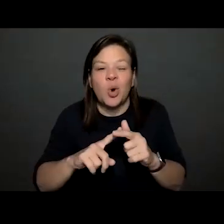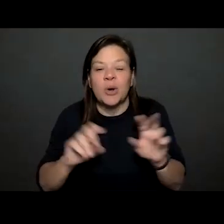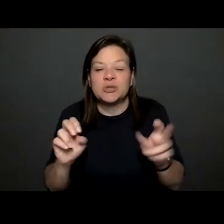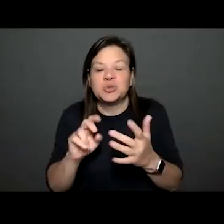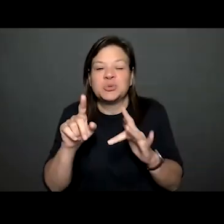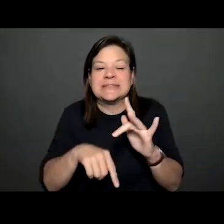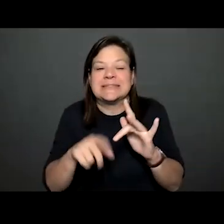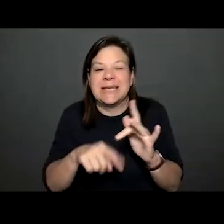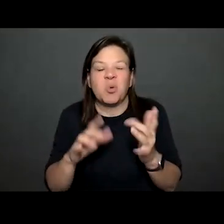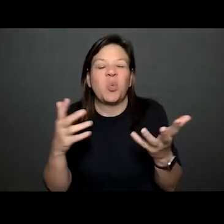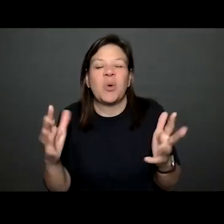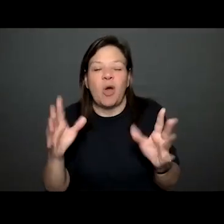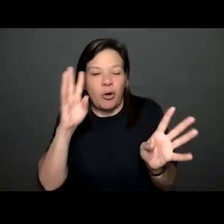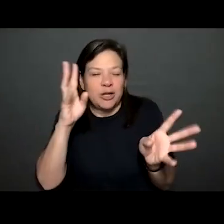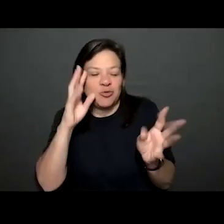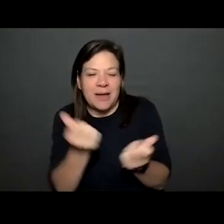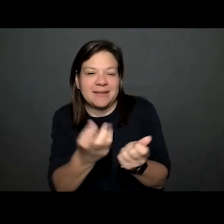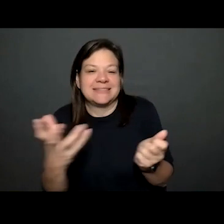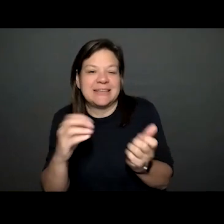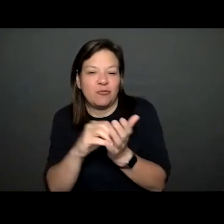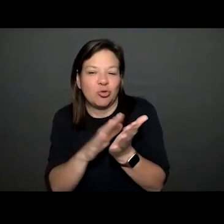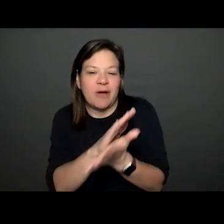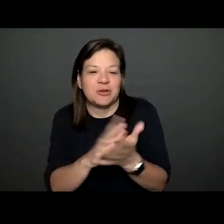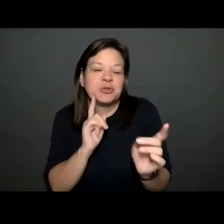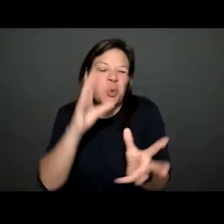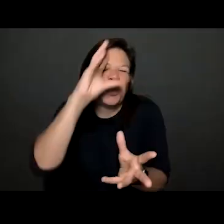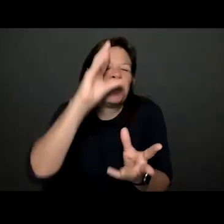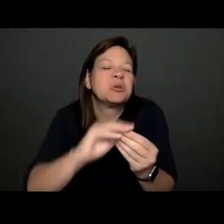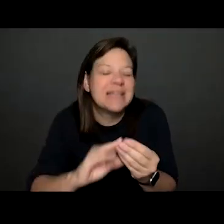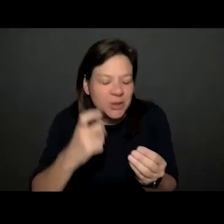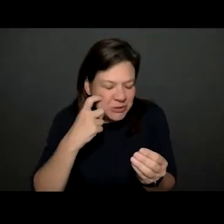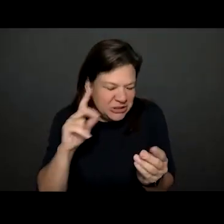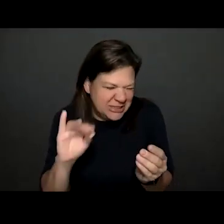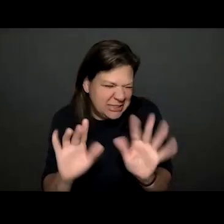WE HAVE A BUNCH OF RECORDS ALREADY POPULATED RIGHT HERE.